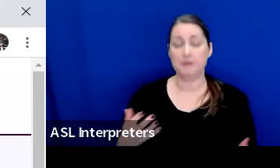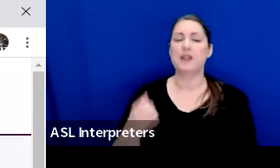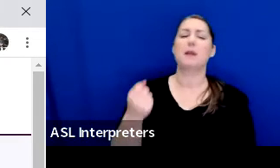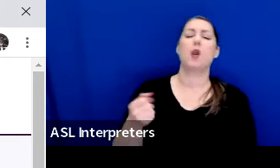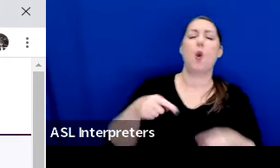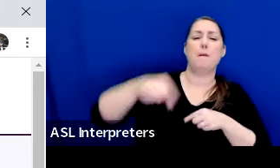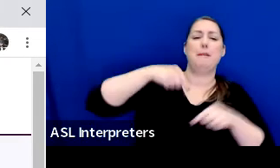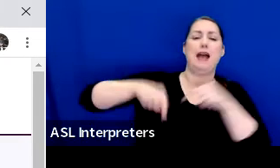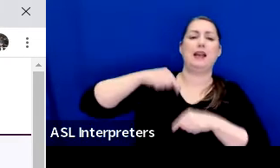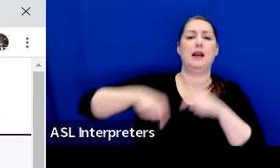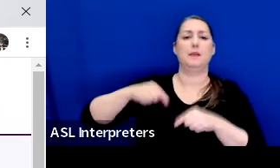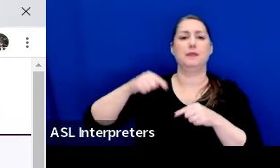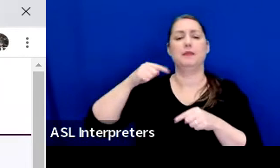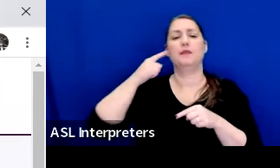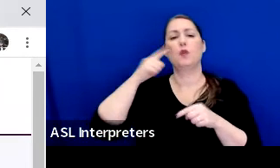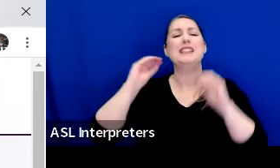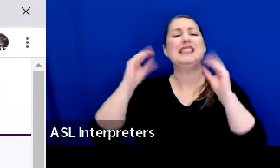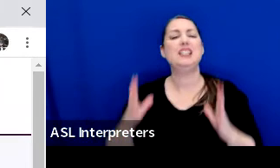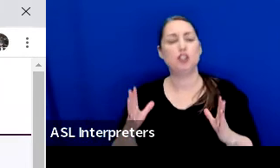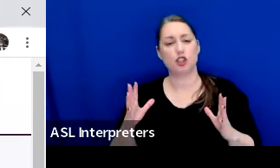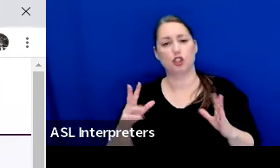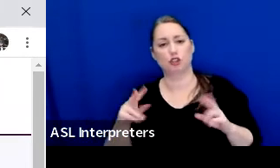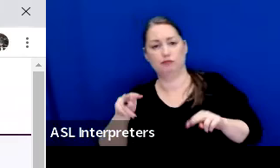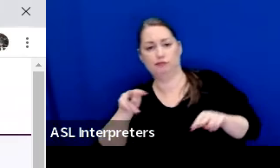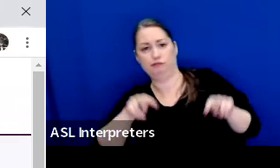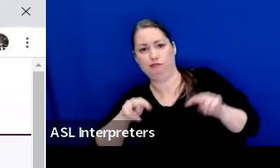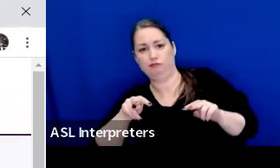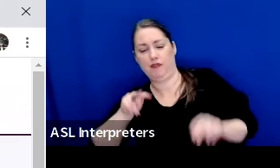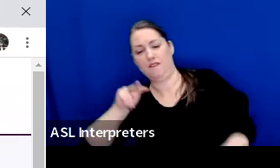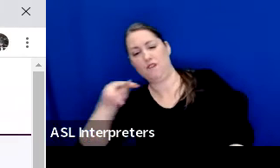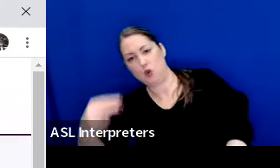creation way of looking at it somewhat creation, at least to go back.